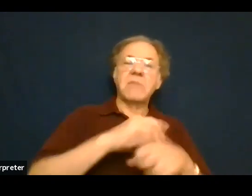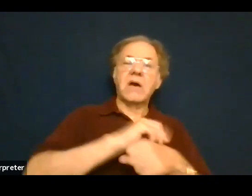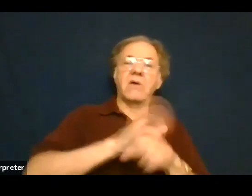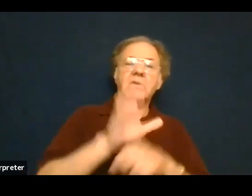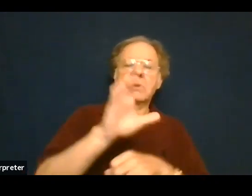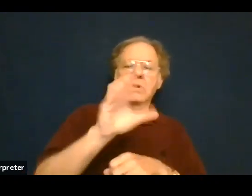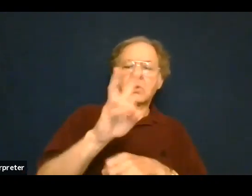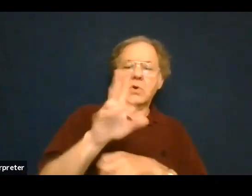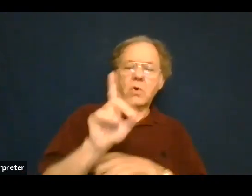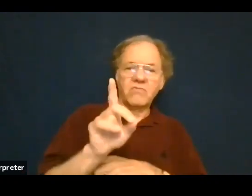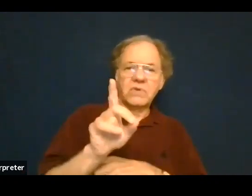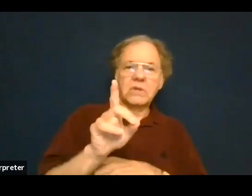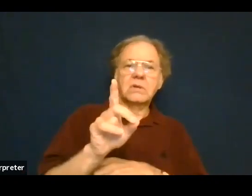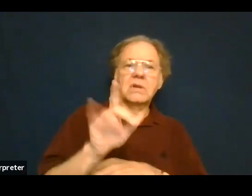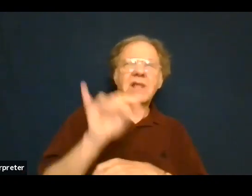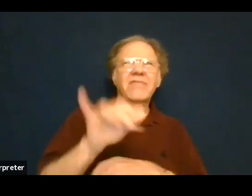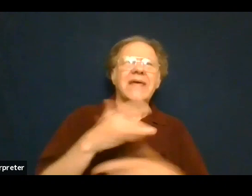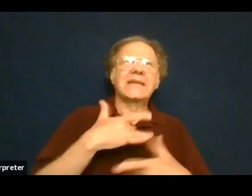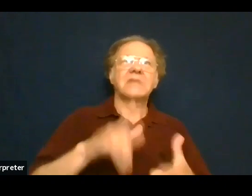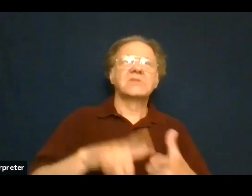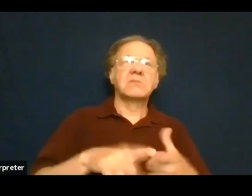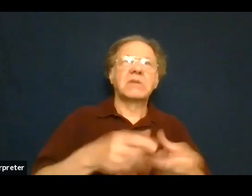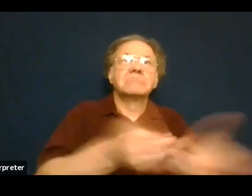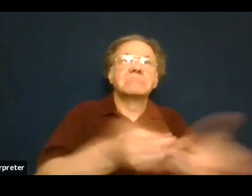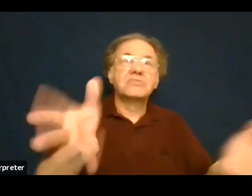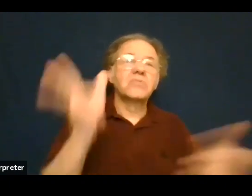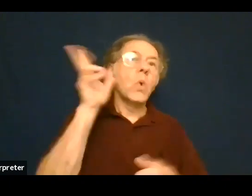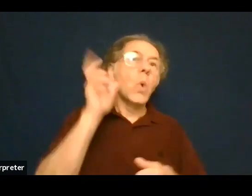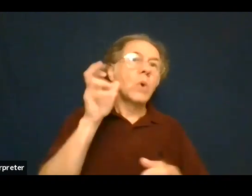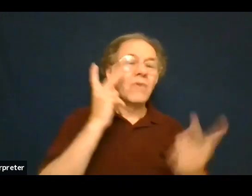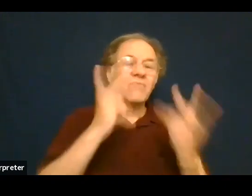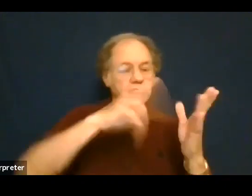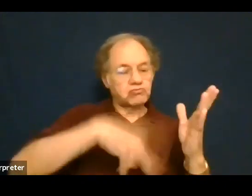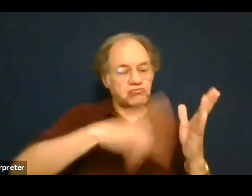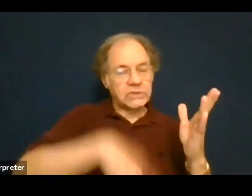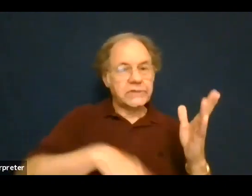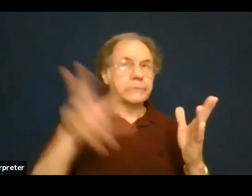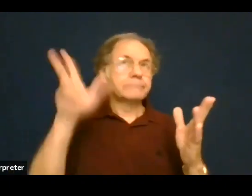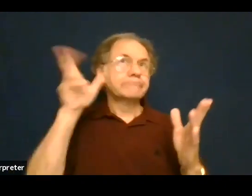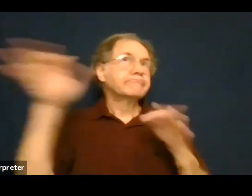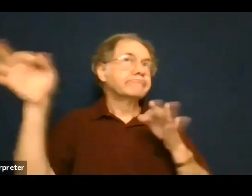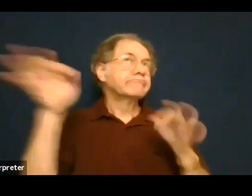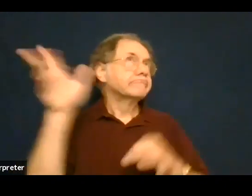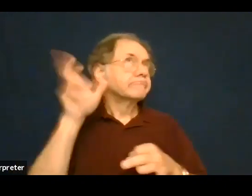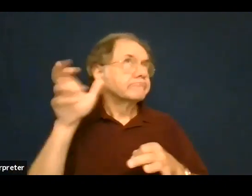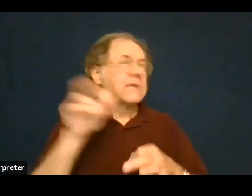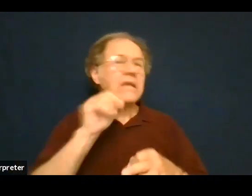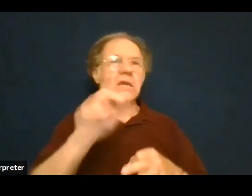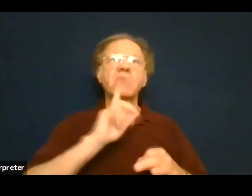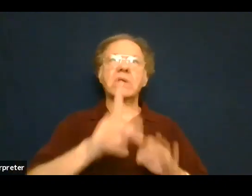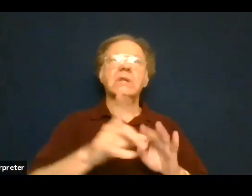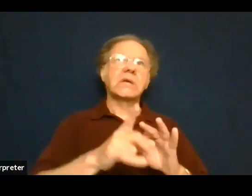auditory or visual, may be-- and not necessarily presented in either a very readable fashion